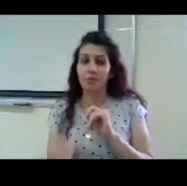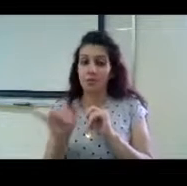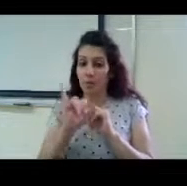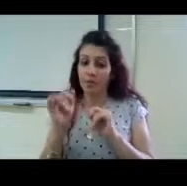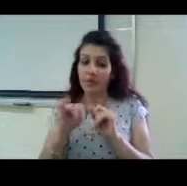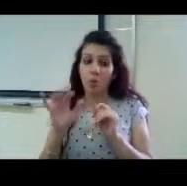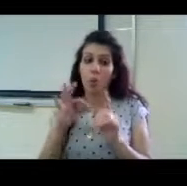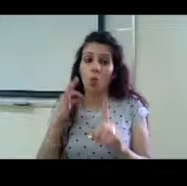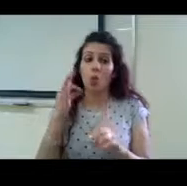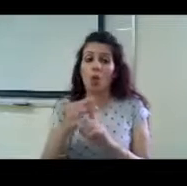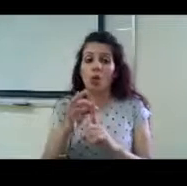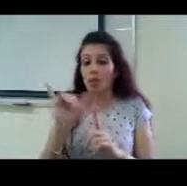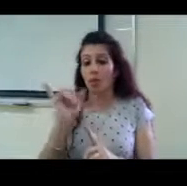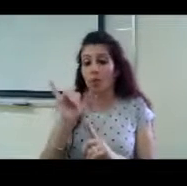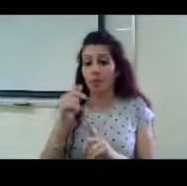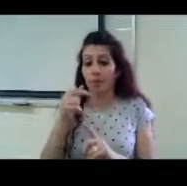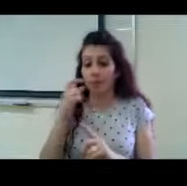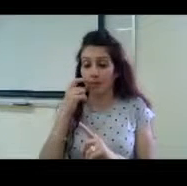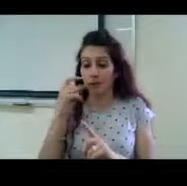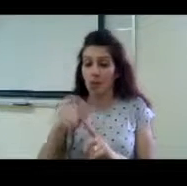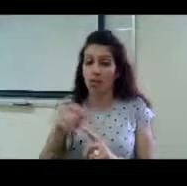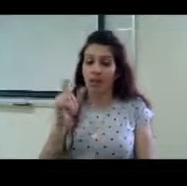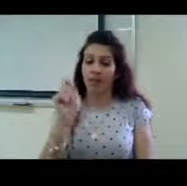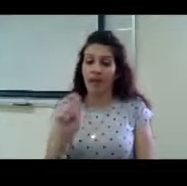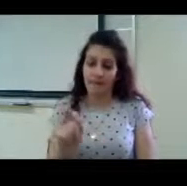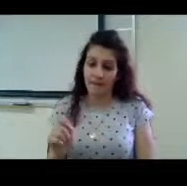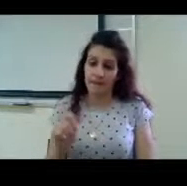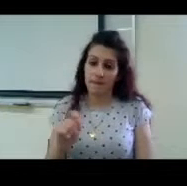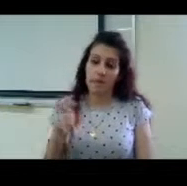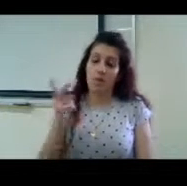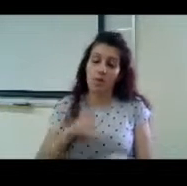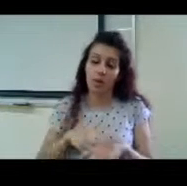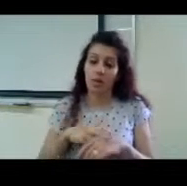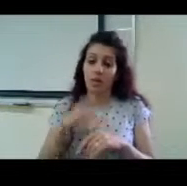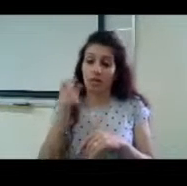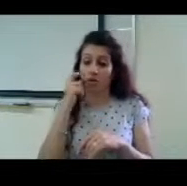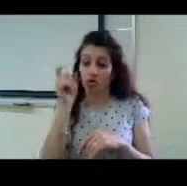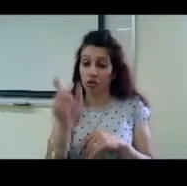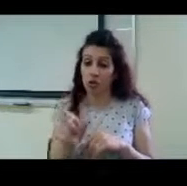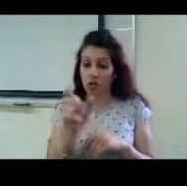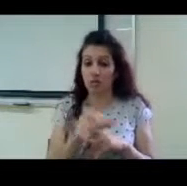and here comes back the importance of the whole society approach and the